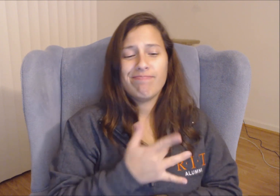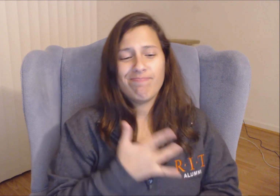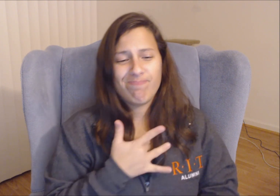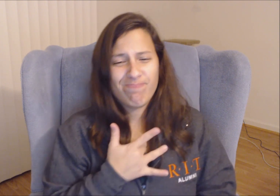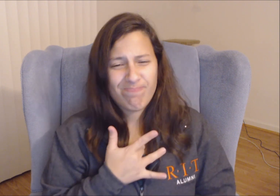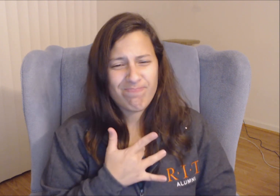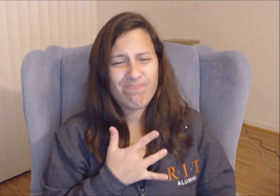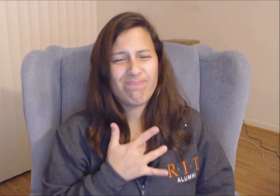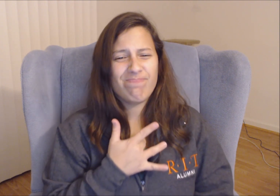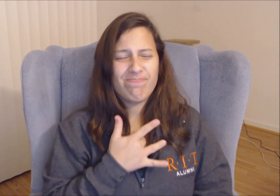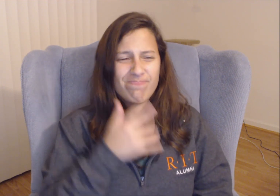Touchy.